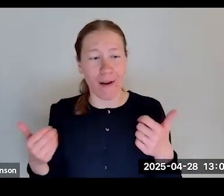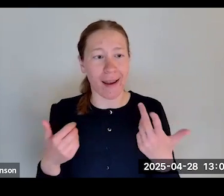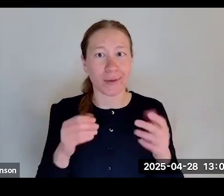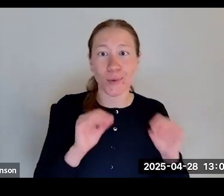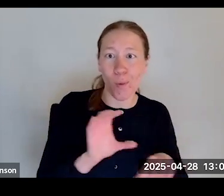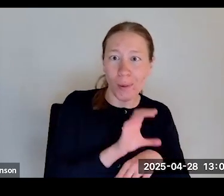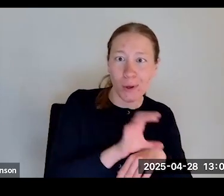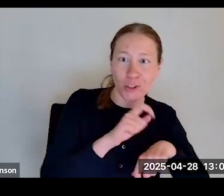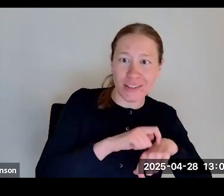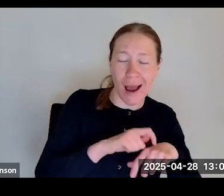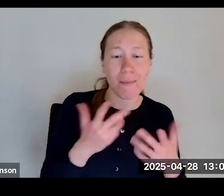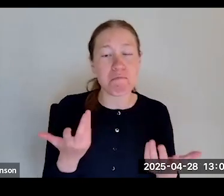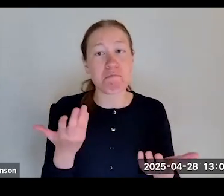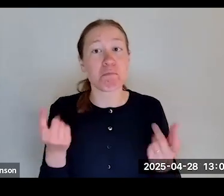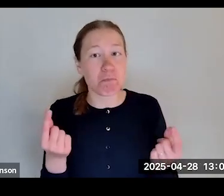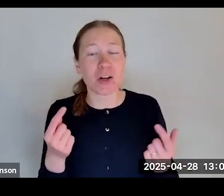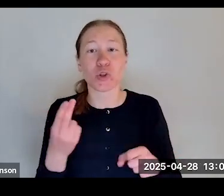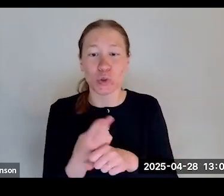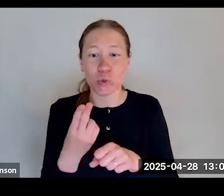would be a great alternative to look into.